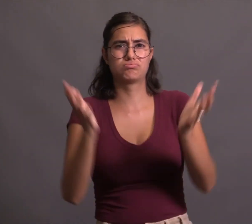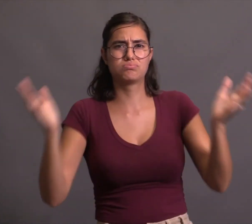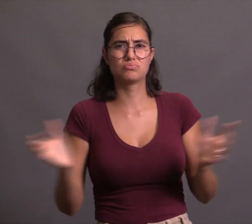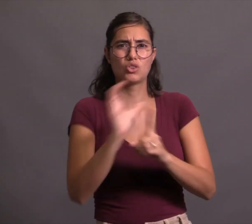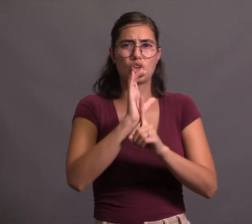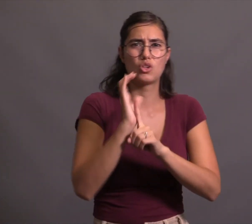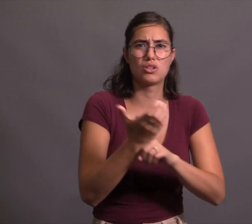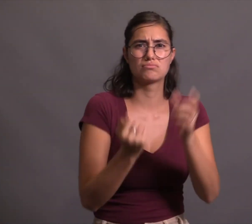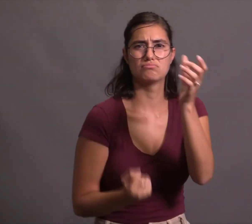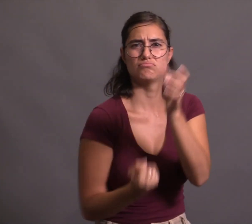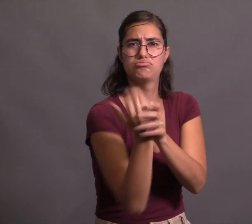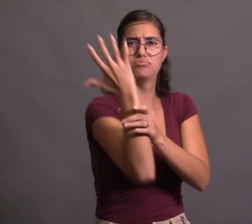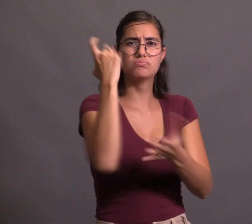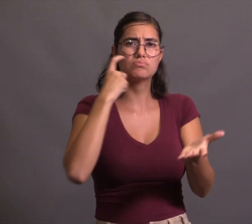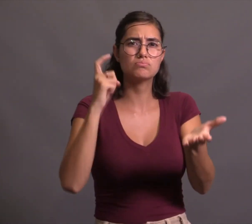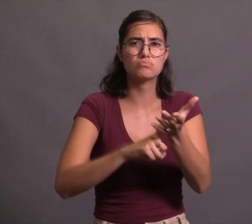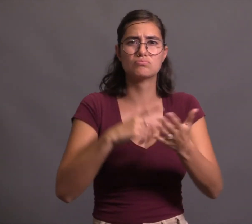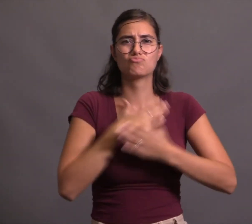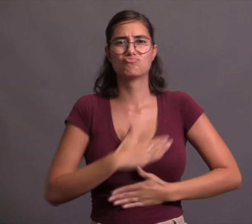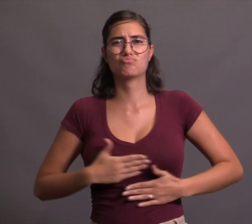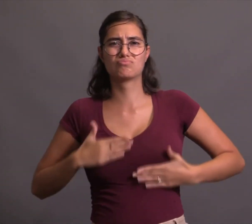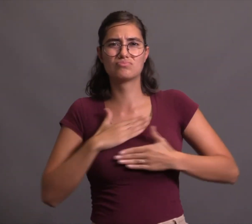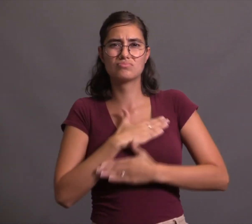Foster a culture of recognition and appreciation.